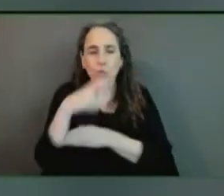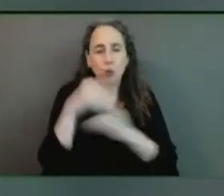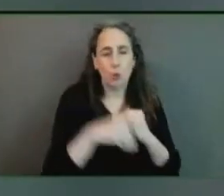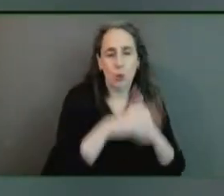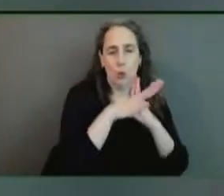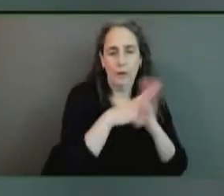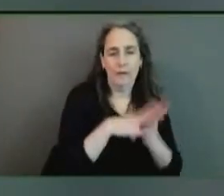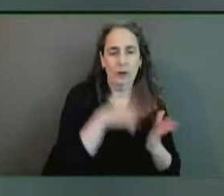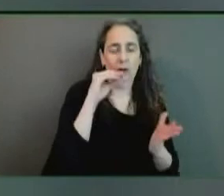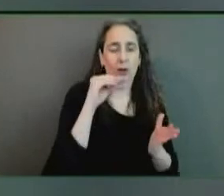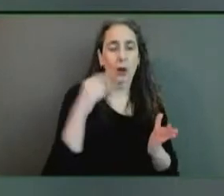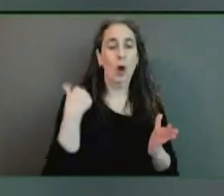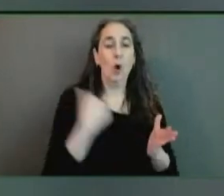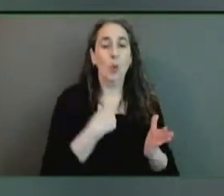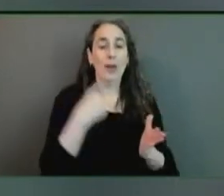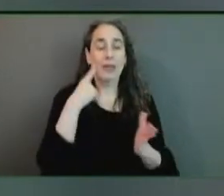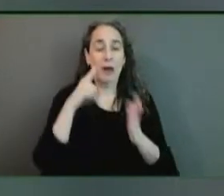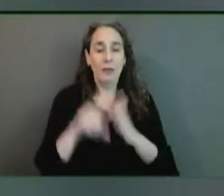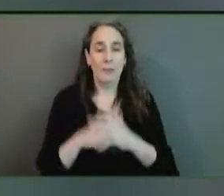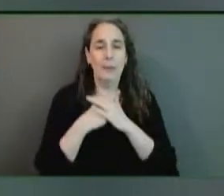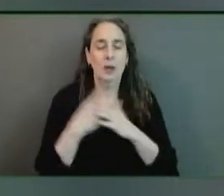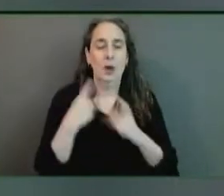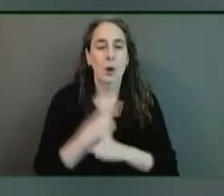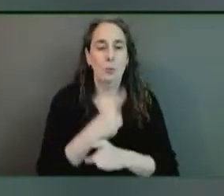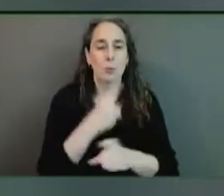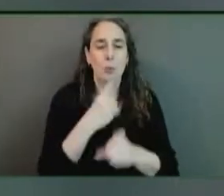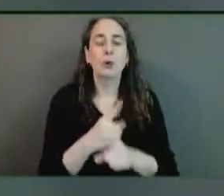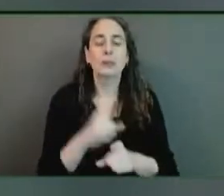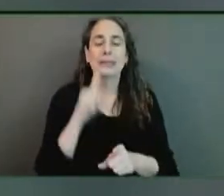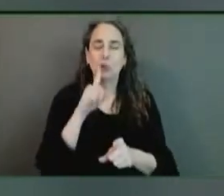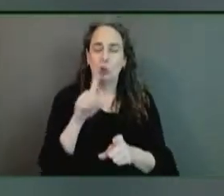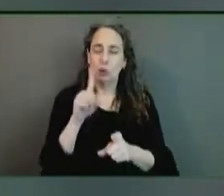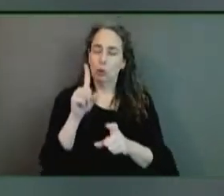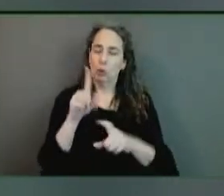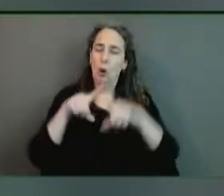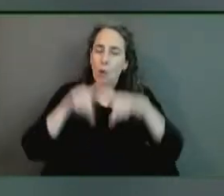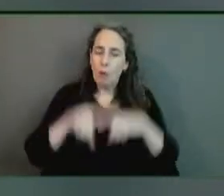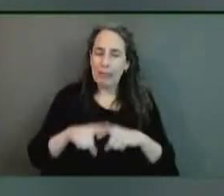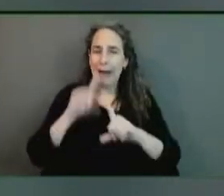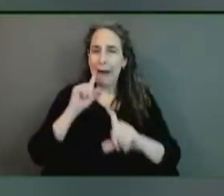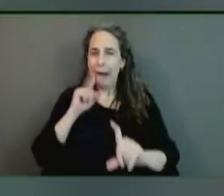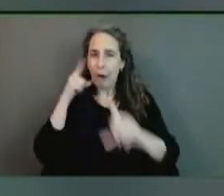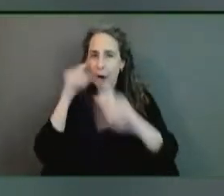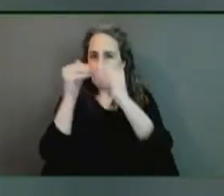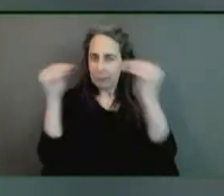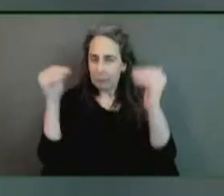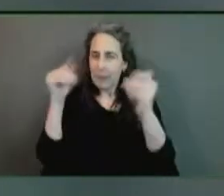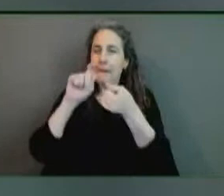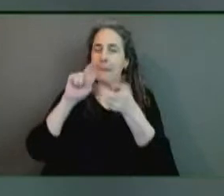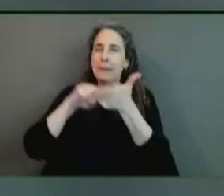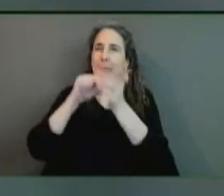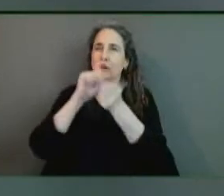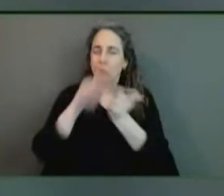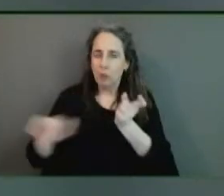learning. Now where we thought initially it would be appropriate to rely on the